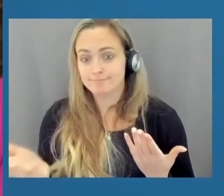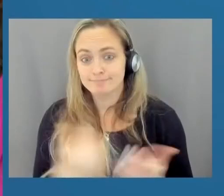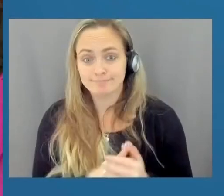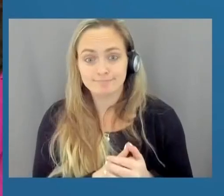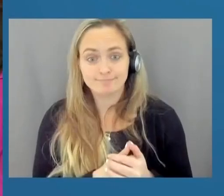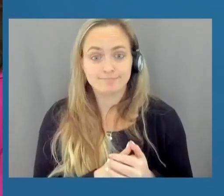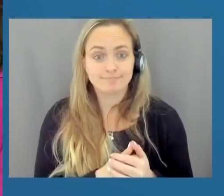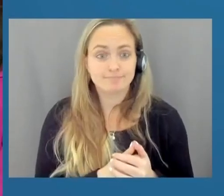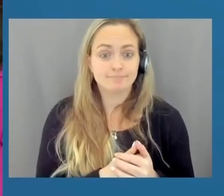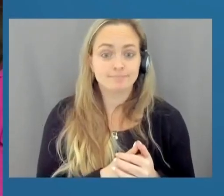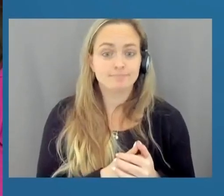sign the bills here we go.